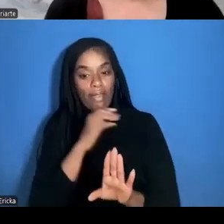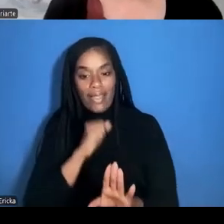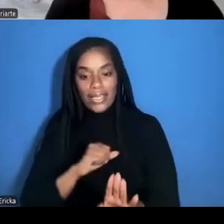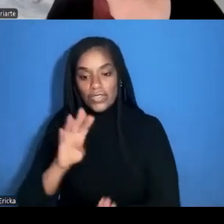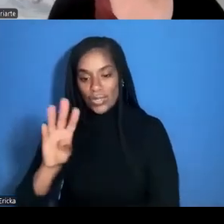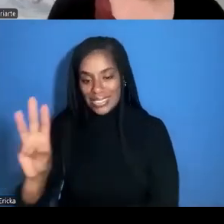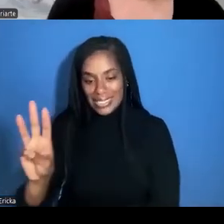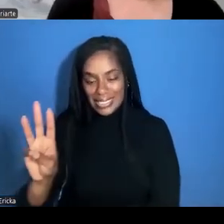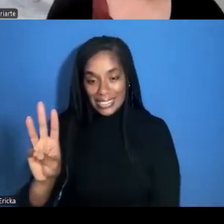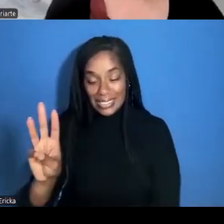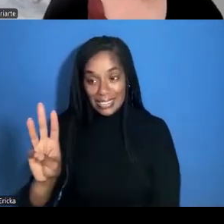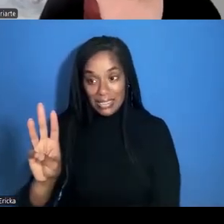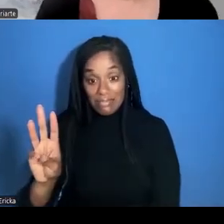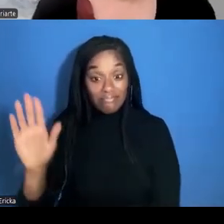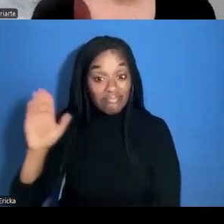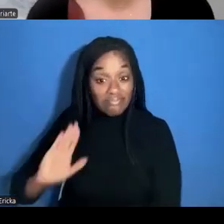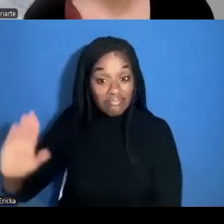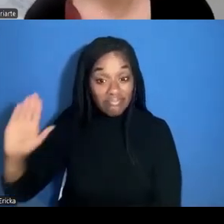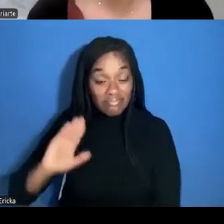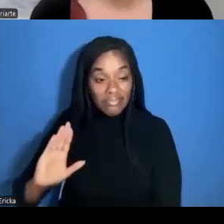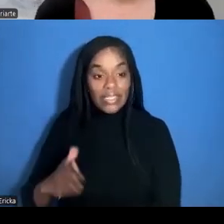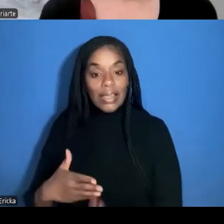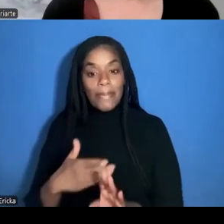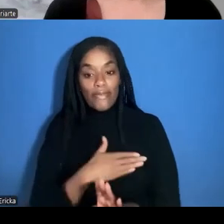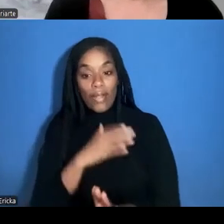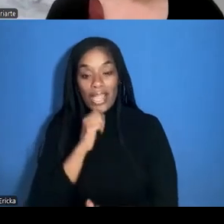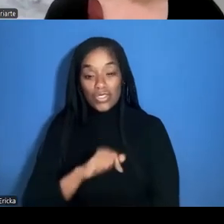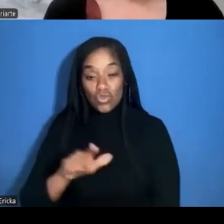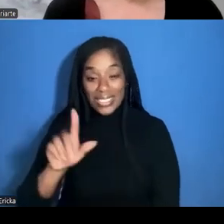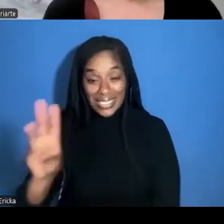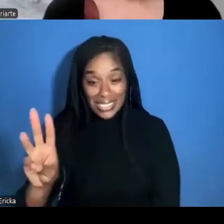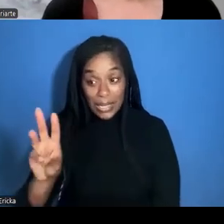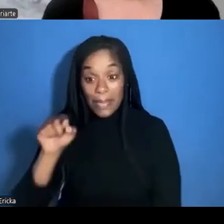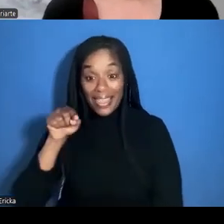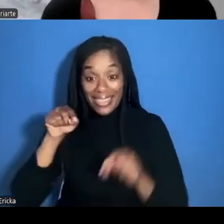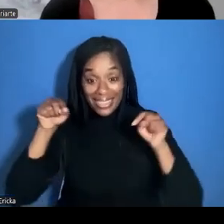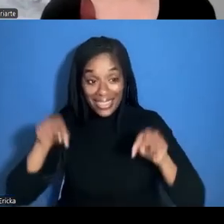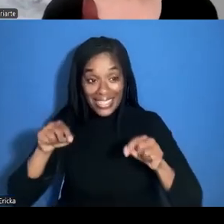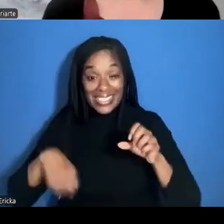It used to be before the age of 26, but starting this year, it's now